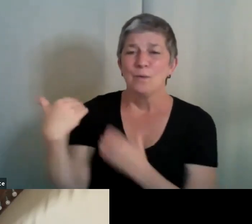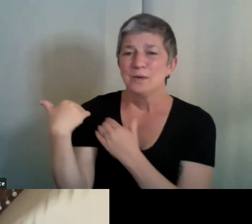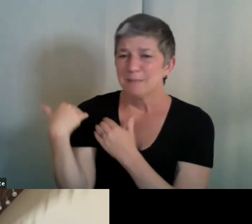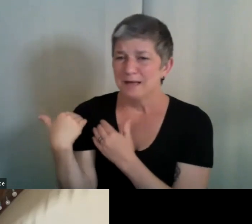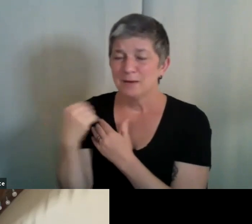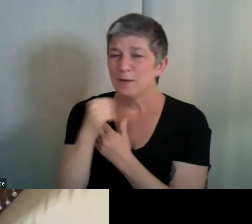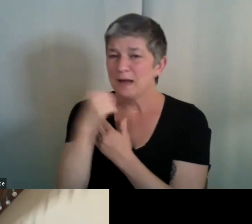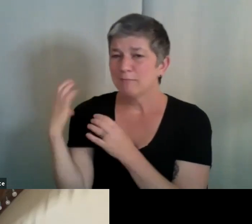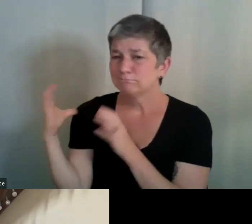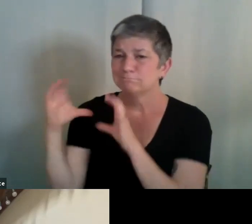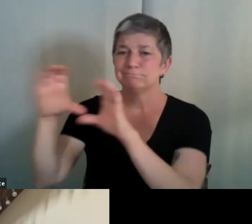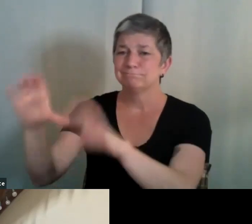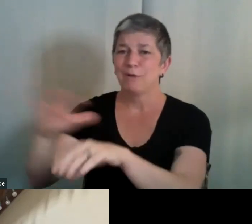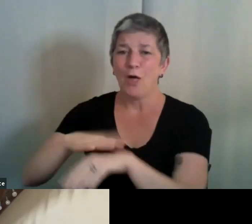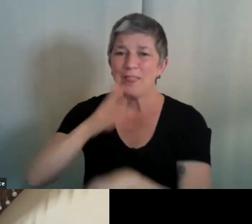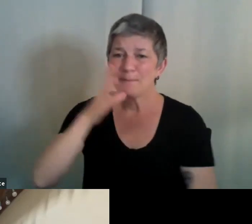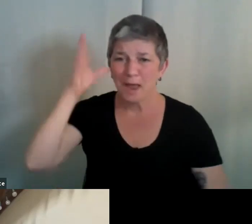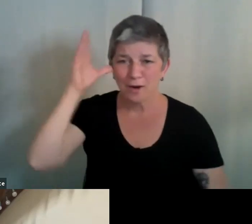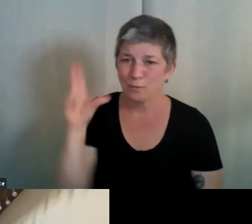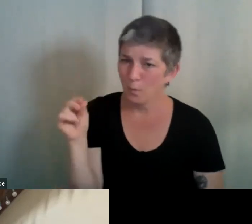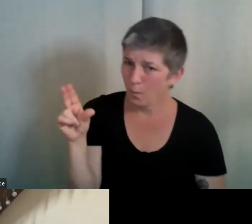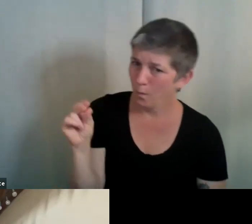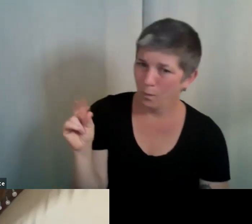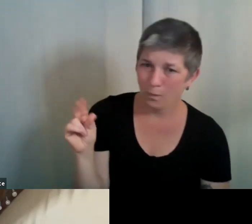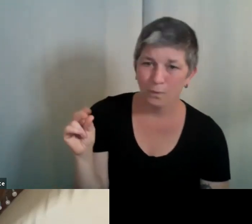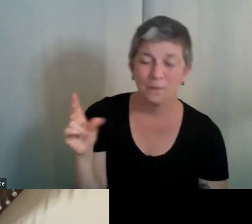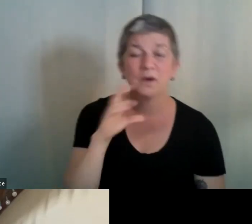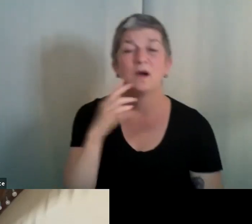fall to you the responsibility would fall to whoever's